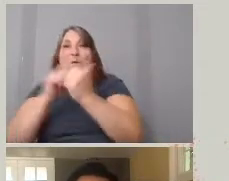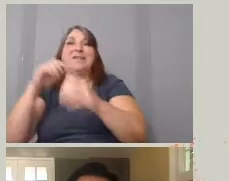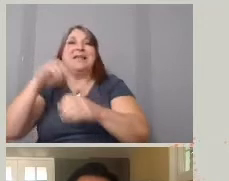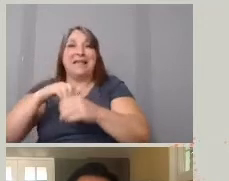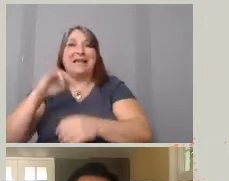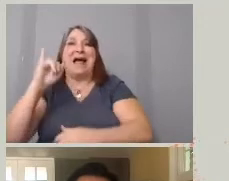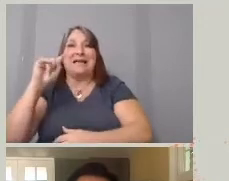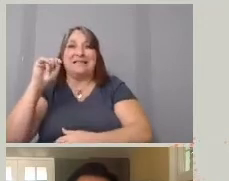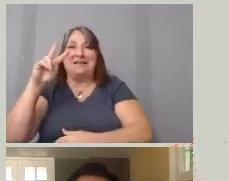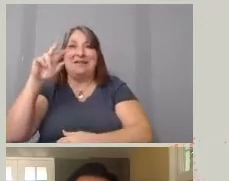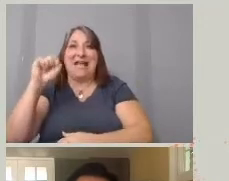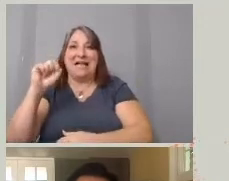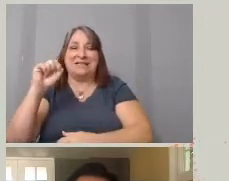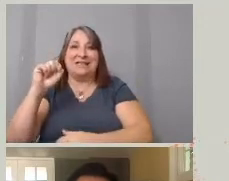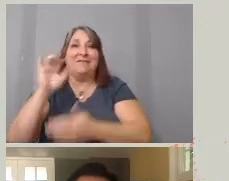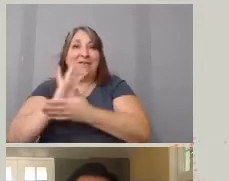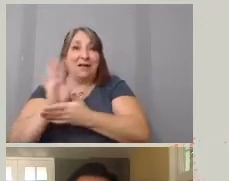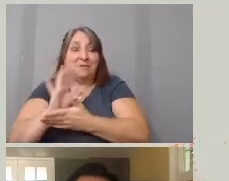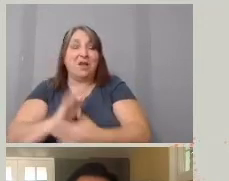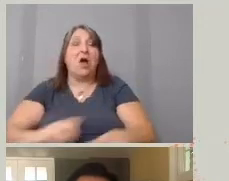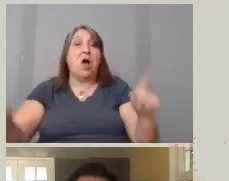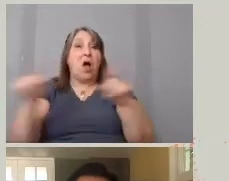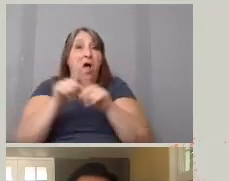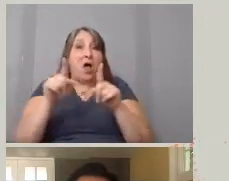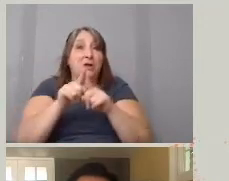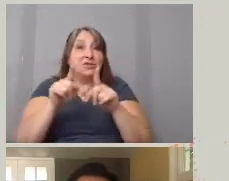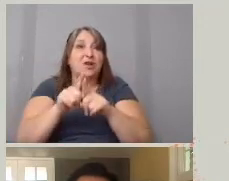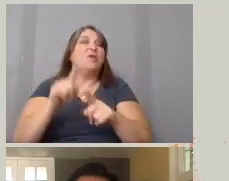As well, there's a broad geographic representation